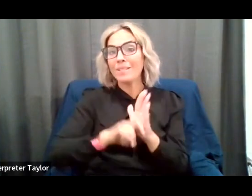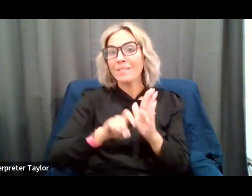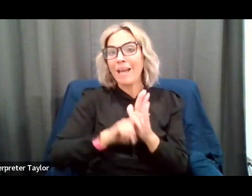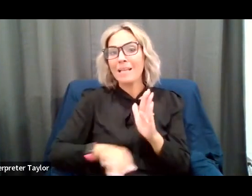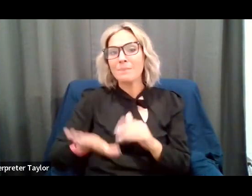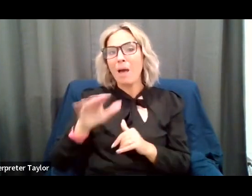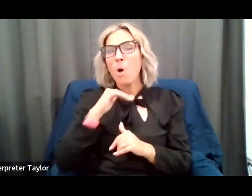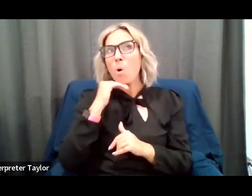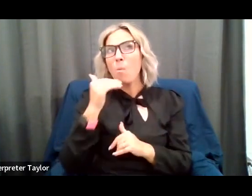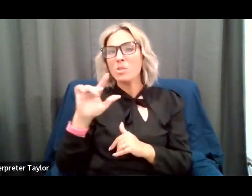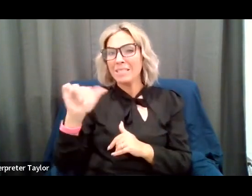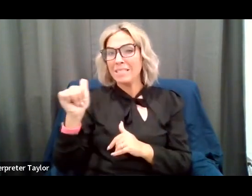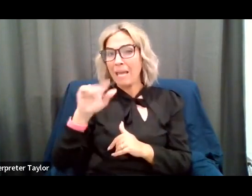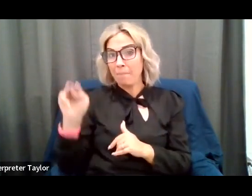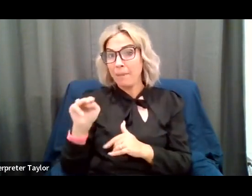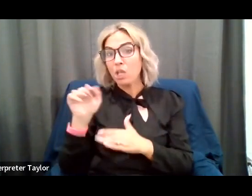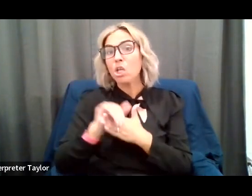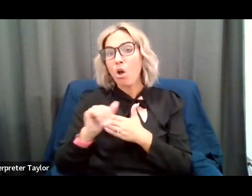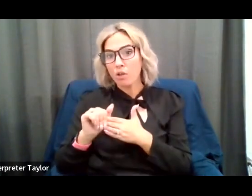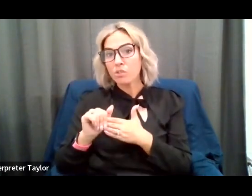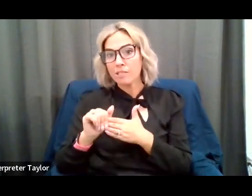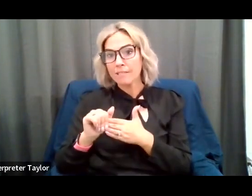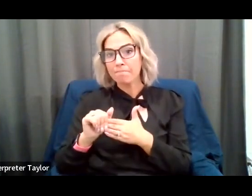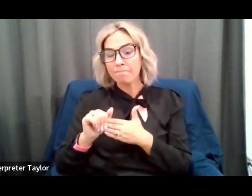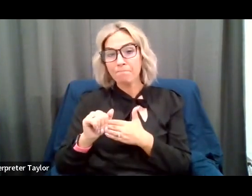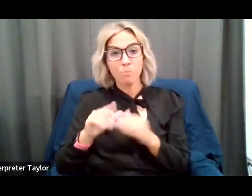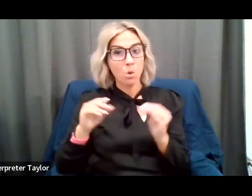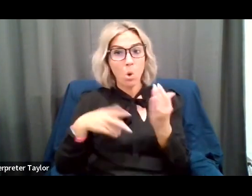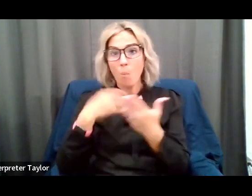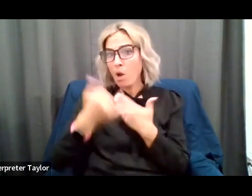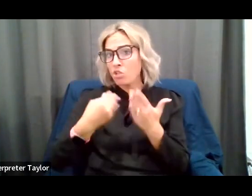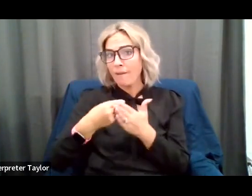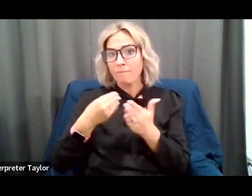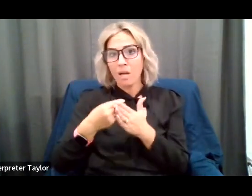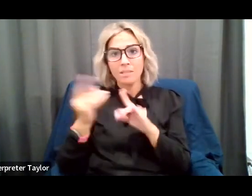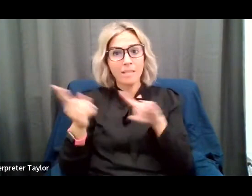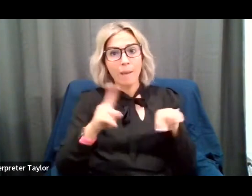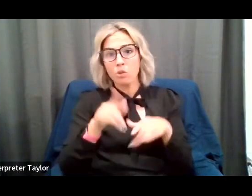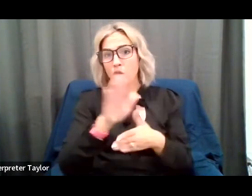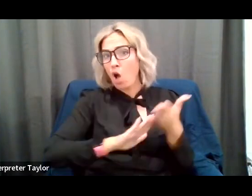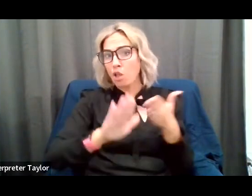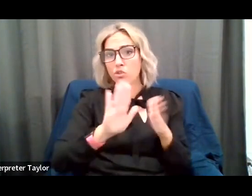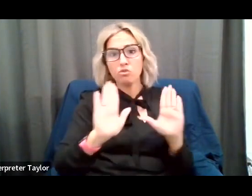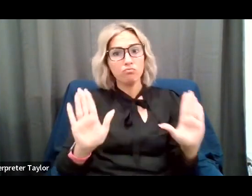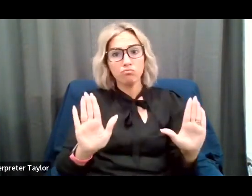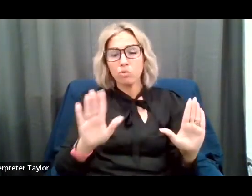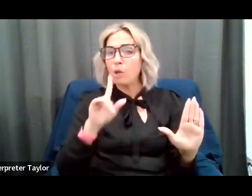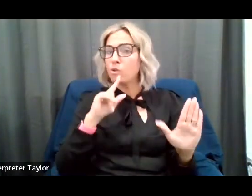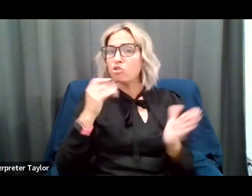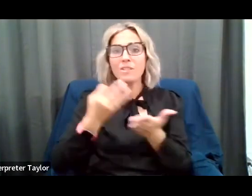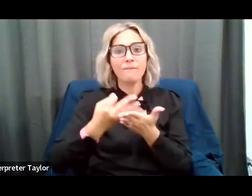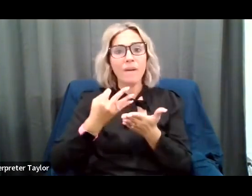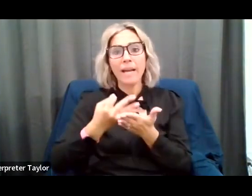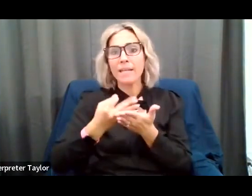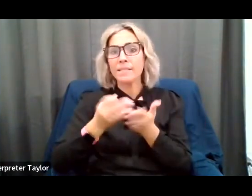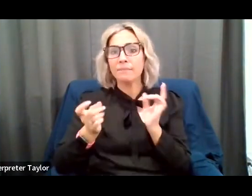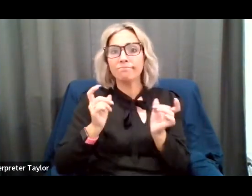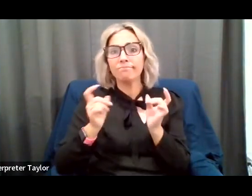I think $10 million. No project funds came to the college. It was simply a-a financing that lowered taxes.